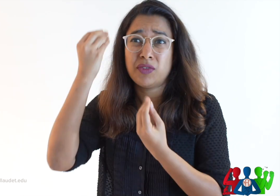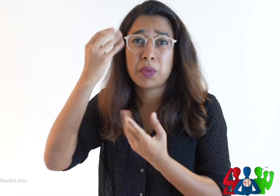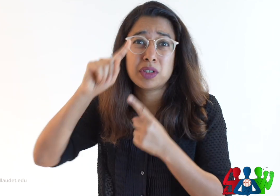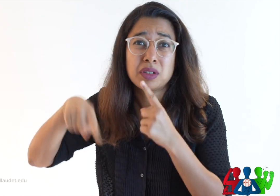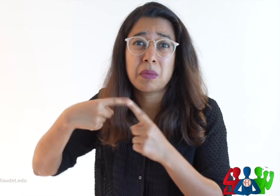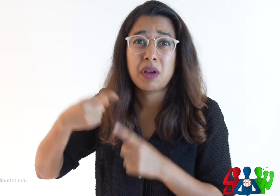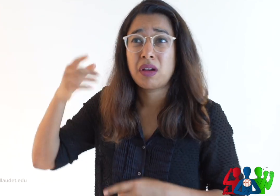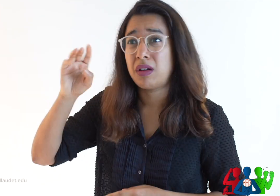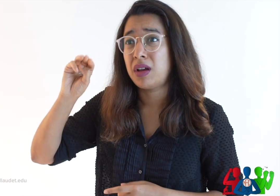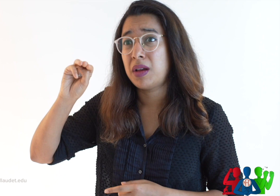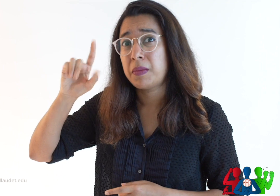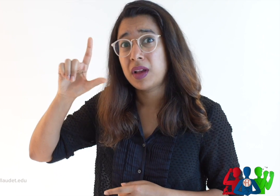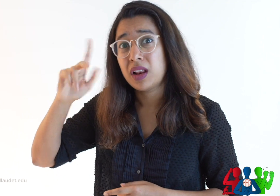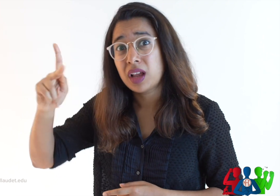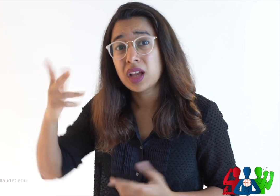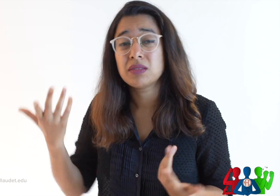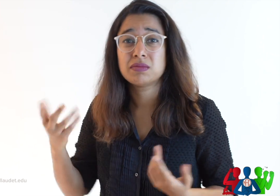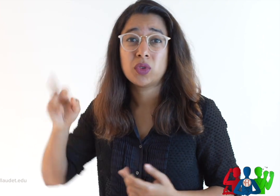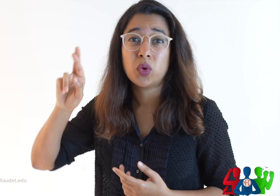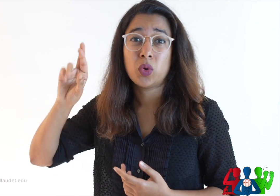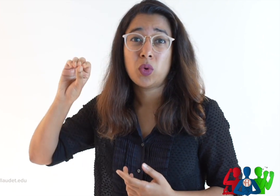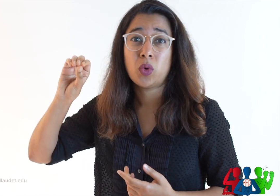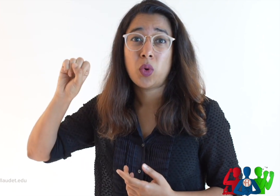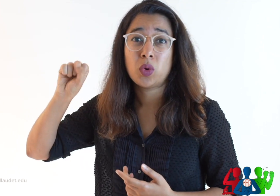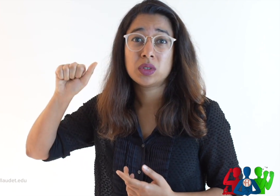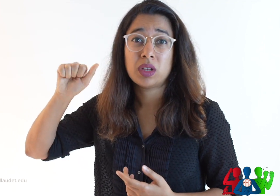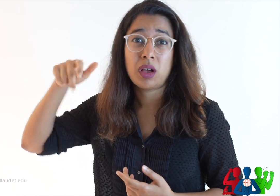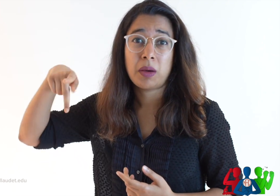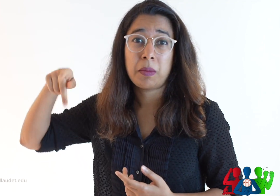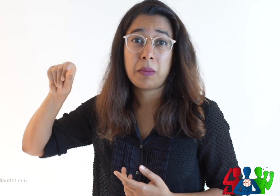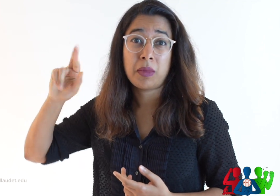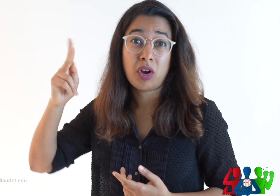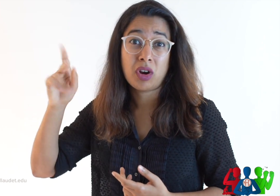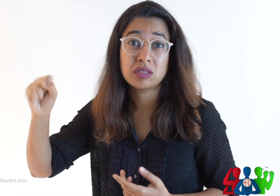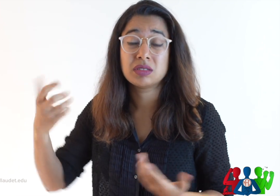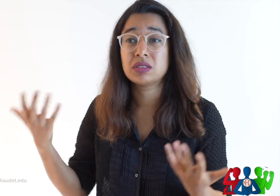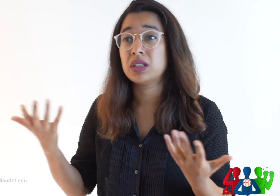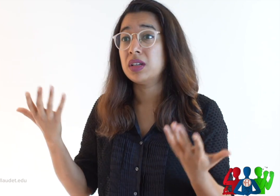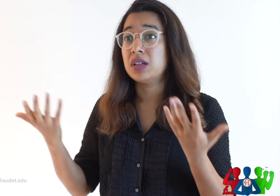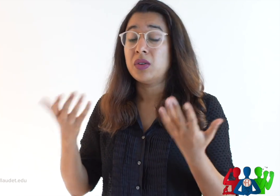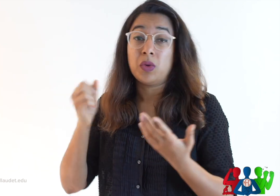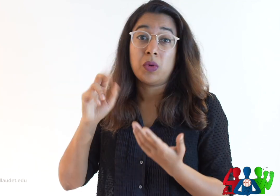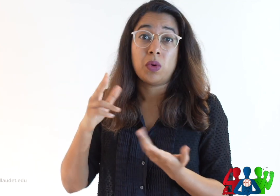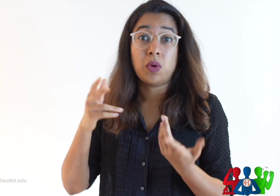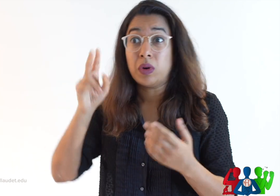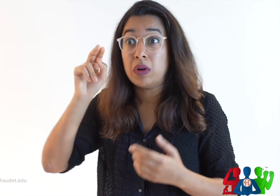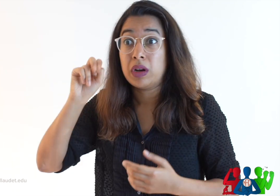feel like we need to search for information about Martin Luther King Jr. or Rosa Parks